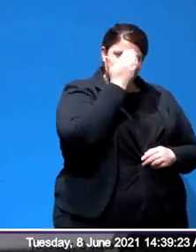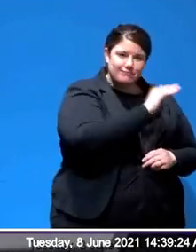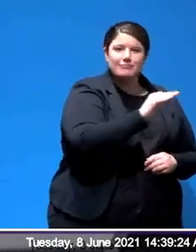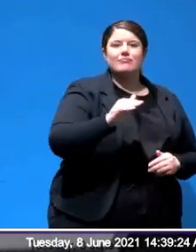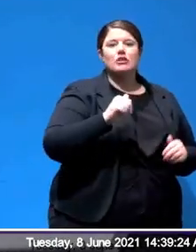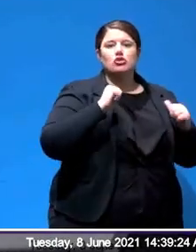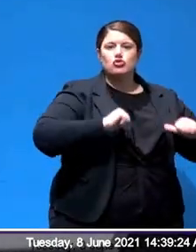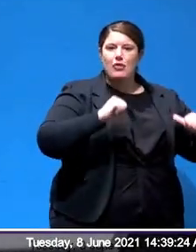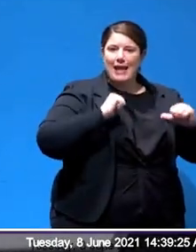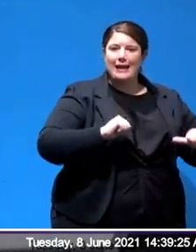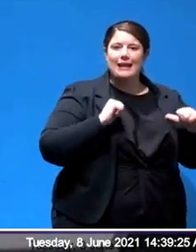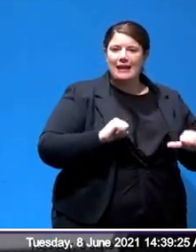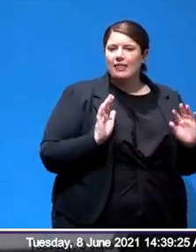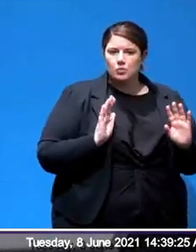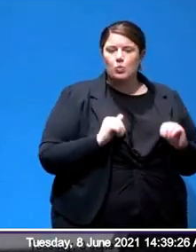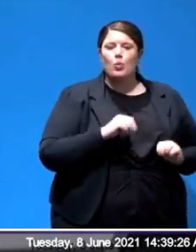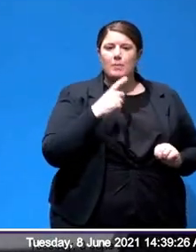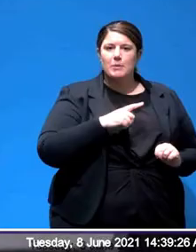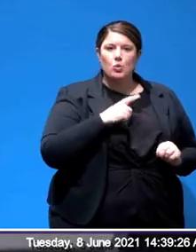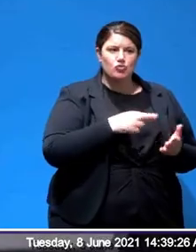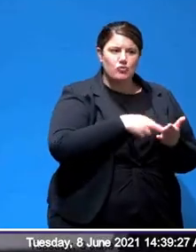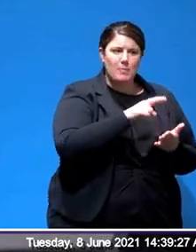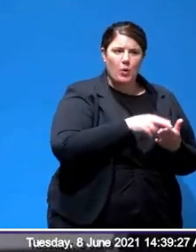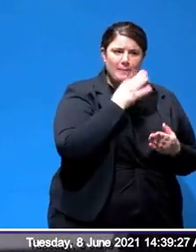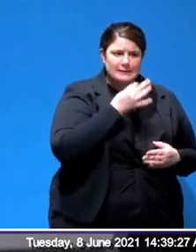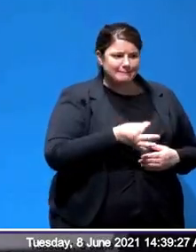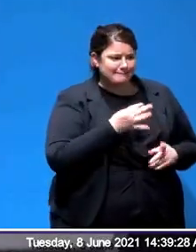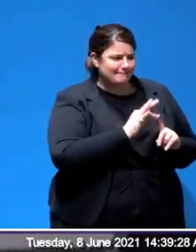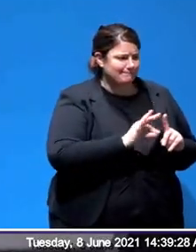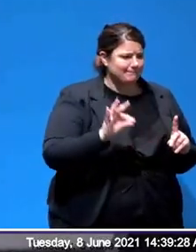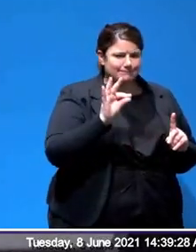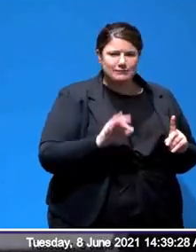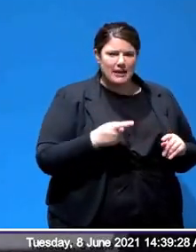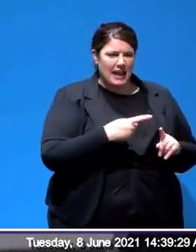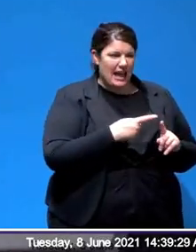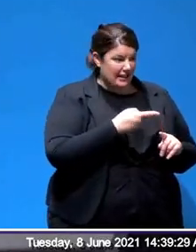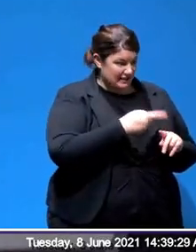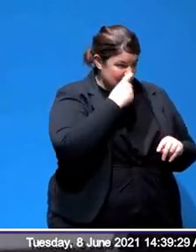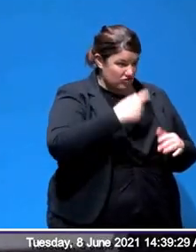lack of appropriate reporting and escalating of the incident.